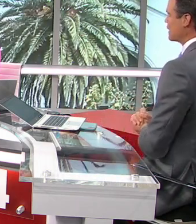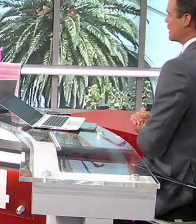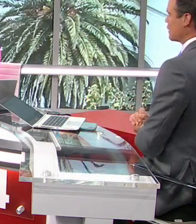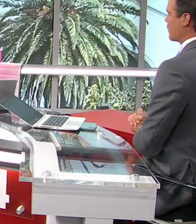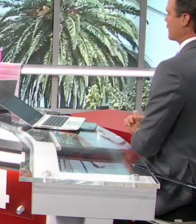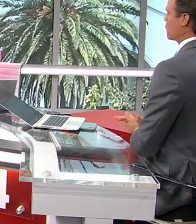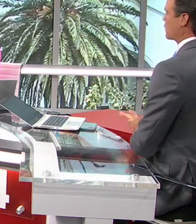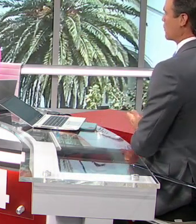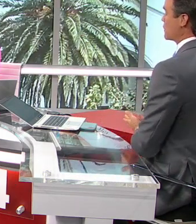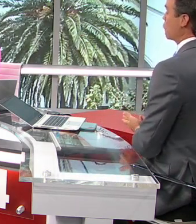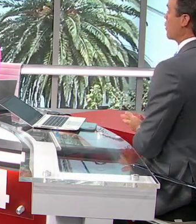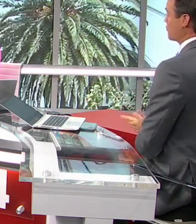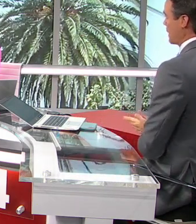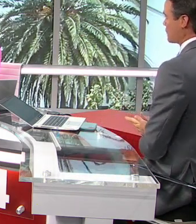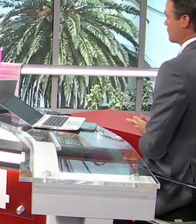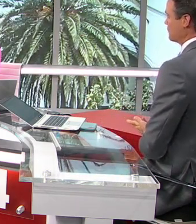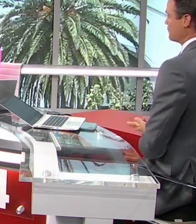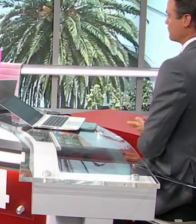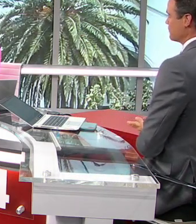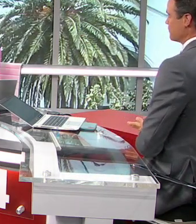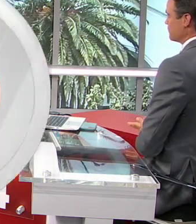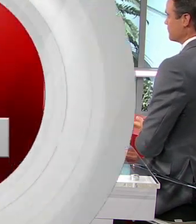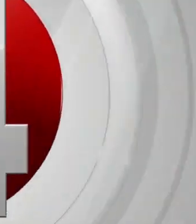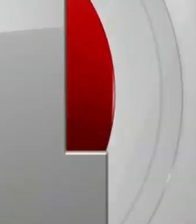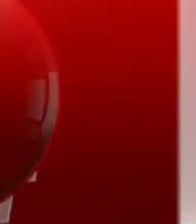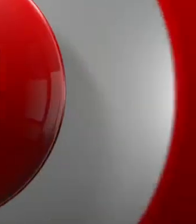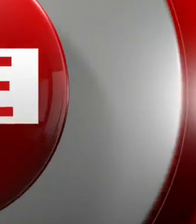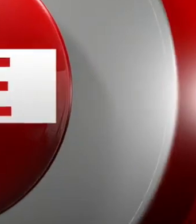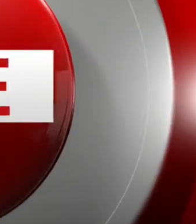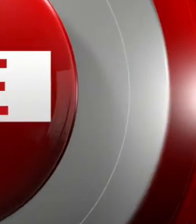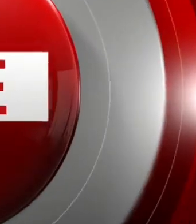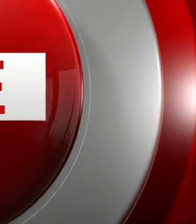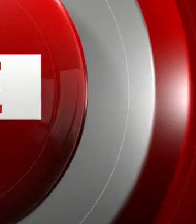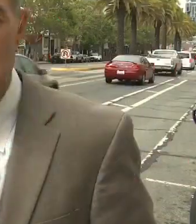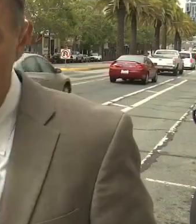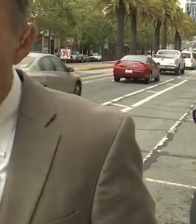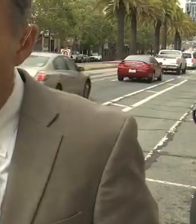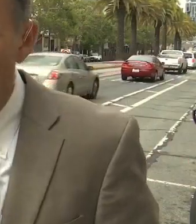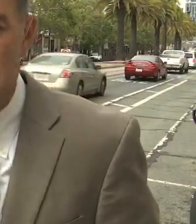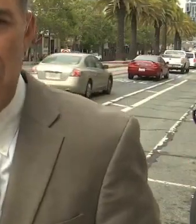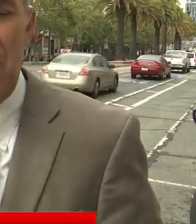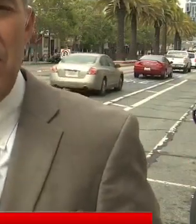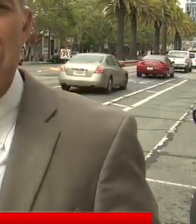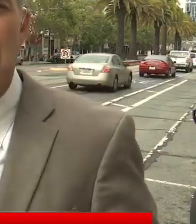UPTICK WE KNOW WITH THIS PANDEMIC WITH COVID IT COMES IN WAVES, GOOD NEWS, BAD NEWS TODAY CERTAINLY.